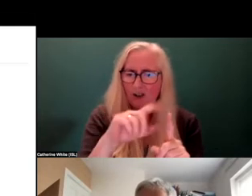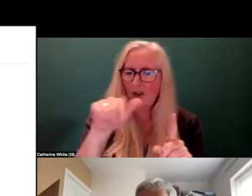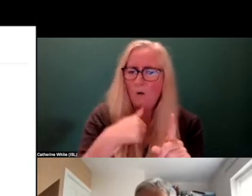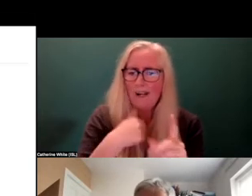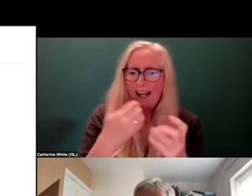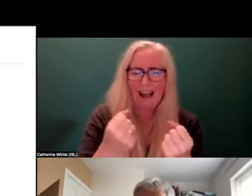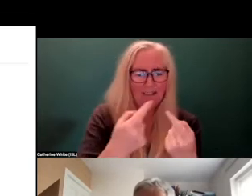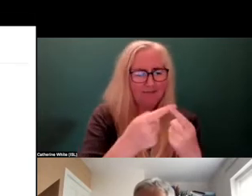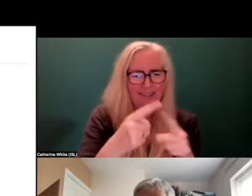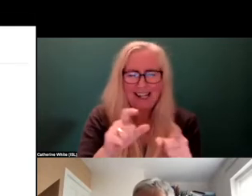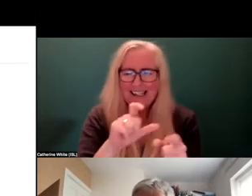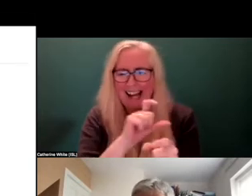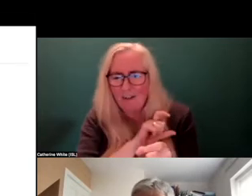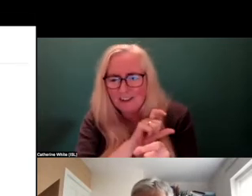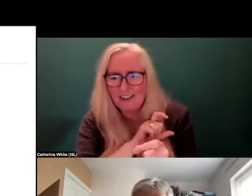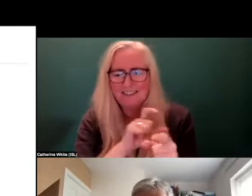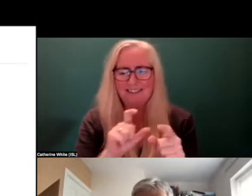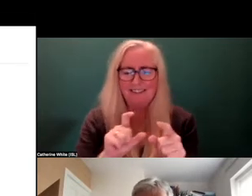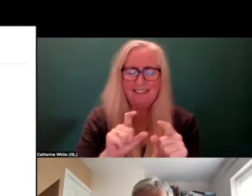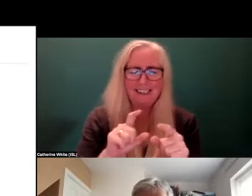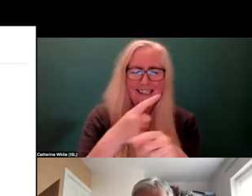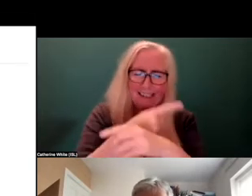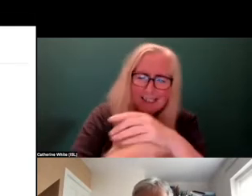each of us have our own profiles of needs and characteristics and